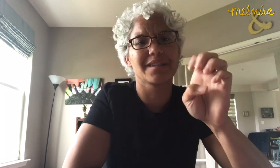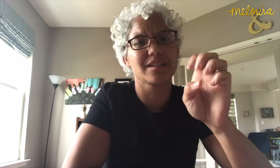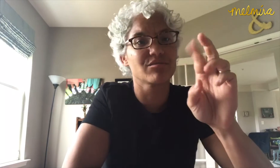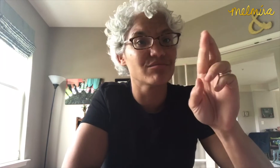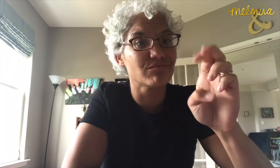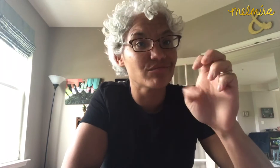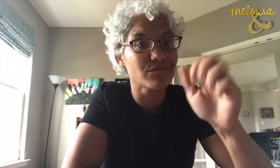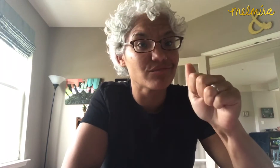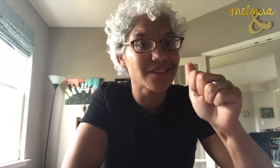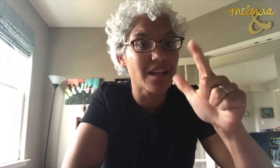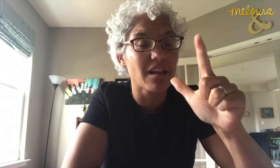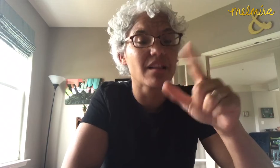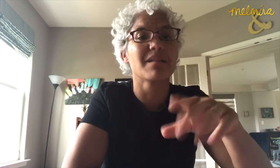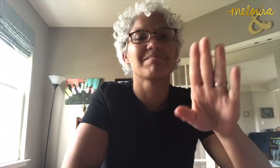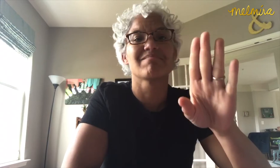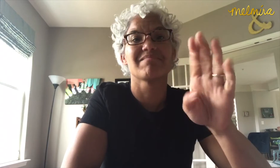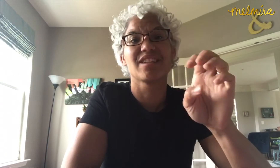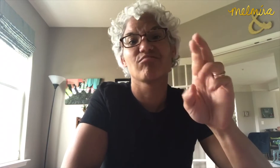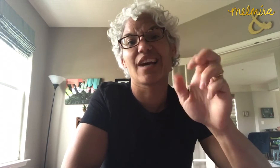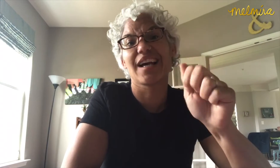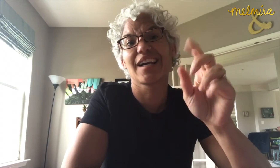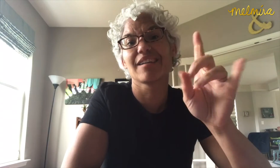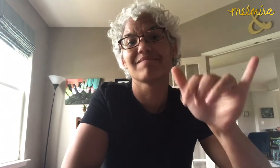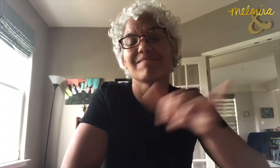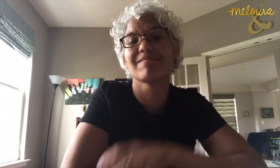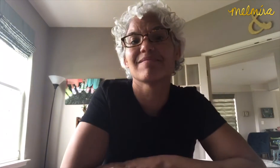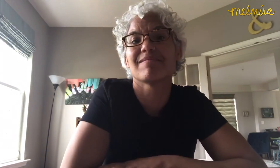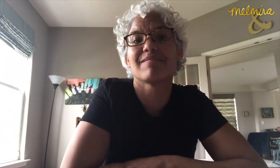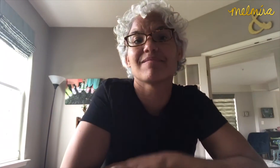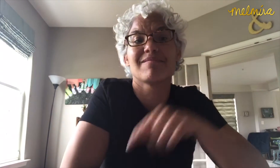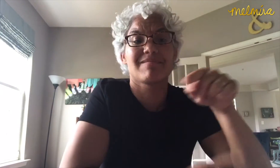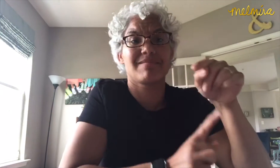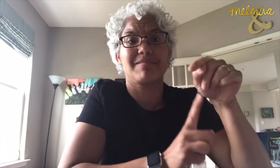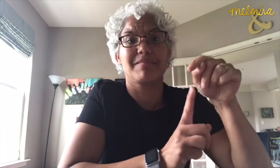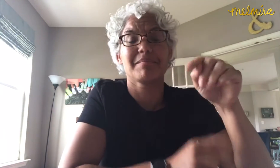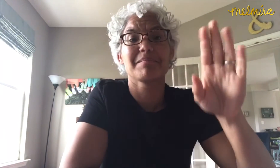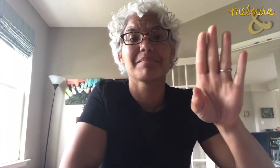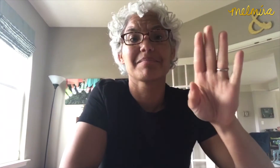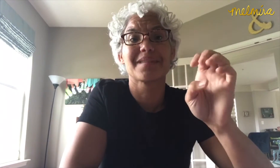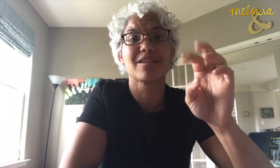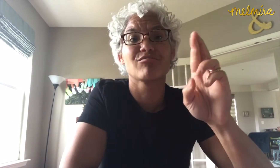Be YOU. Be REAL. Be READY.